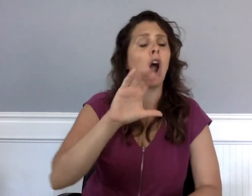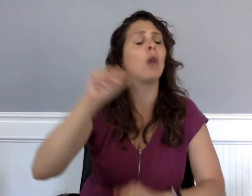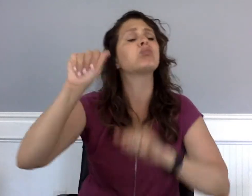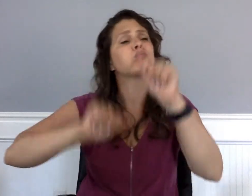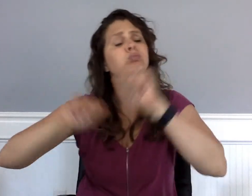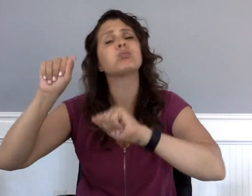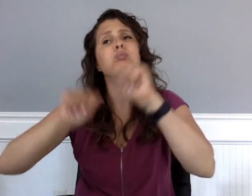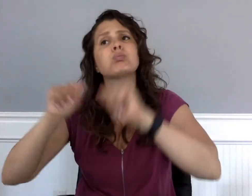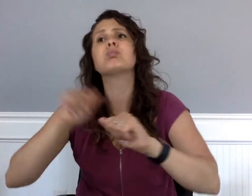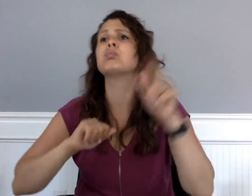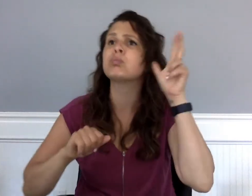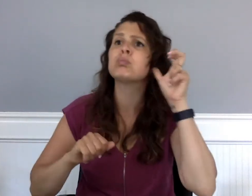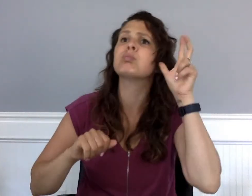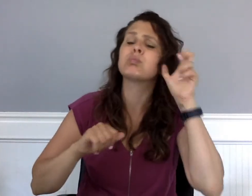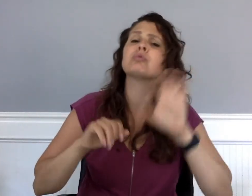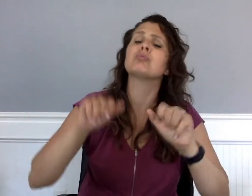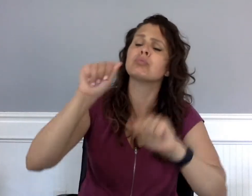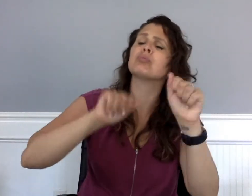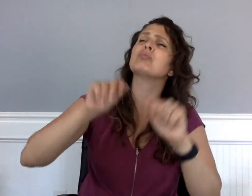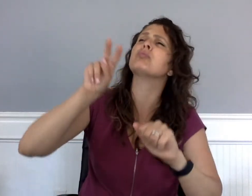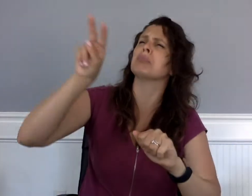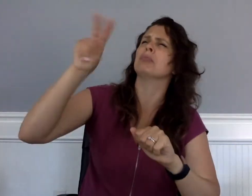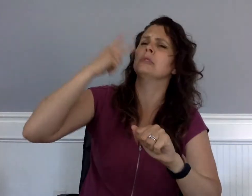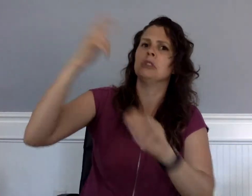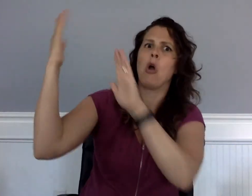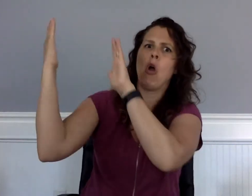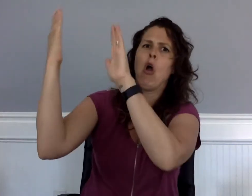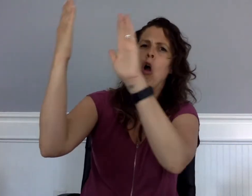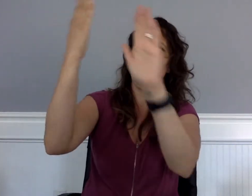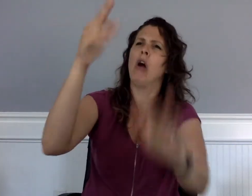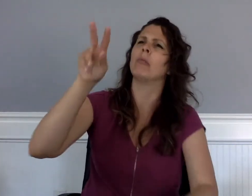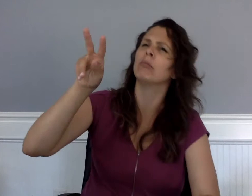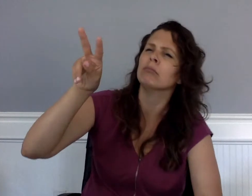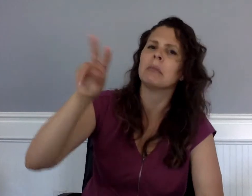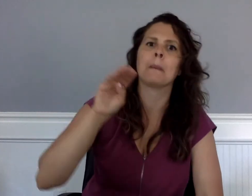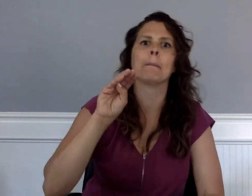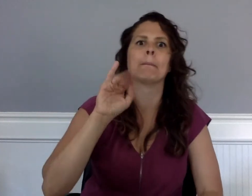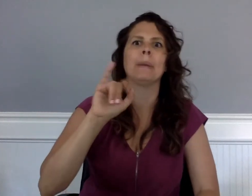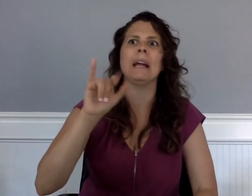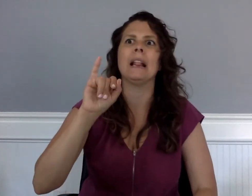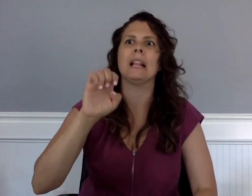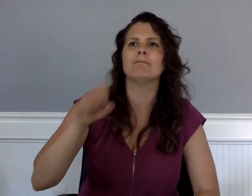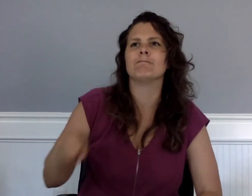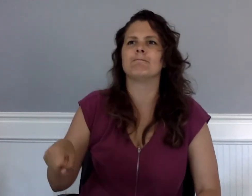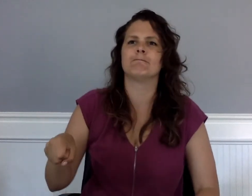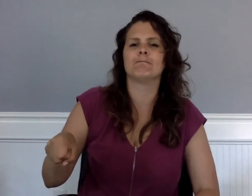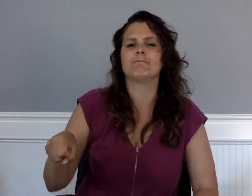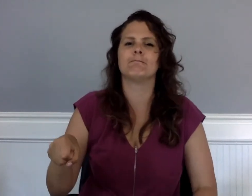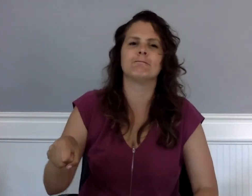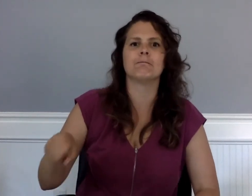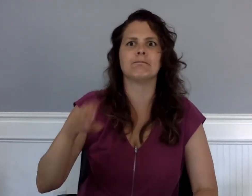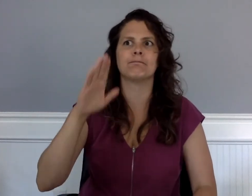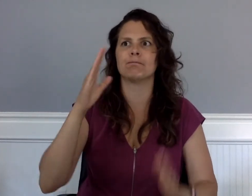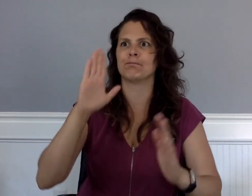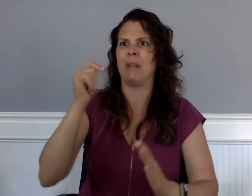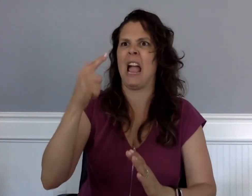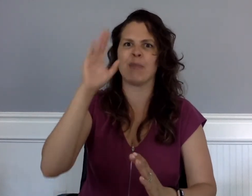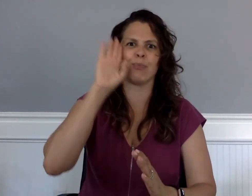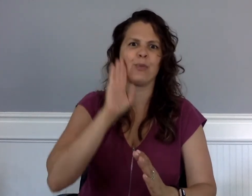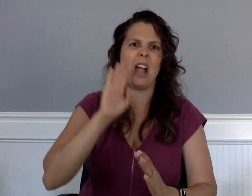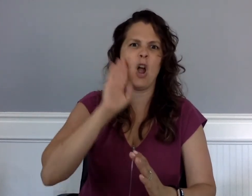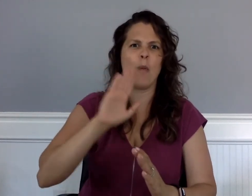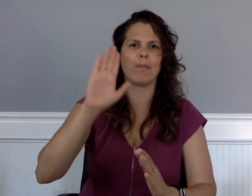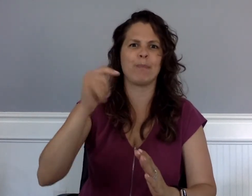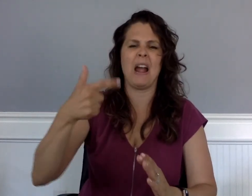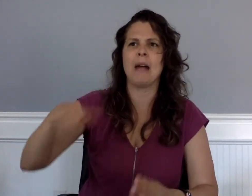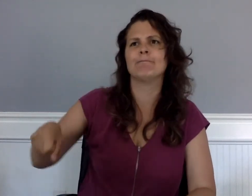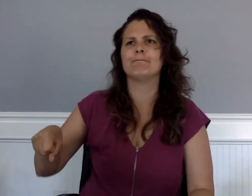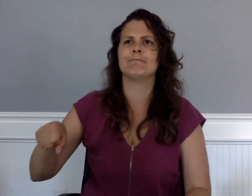As Charlie polished and listened, he spotted Millie at the top of the staircase. She held a brown paper bag filled